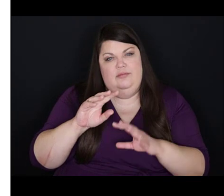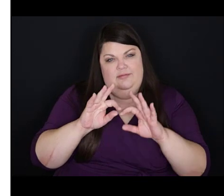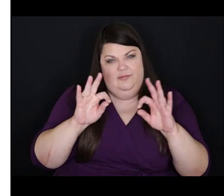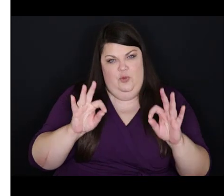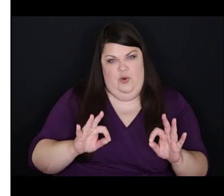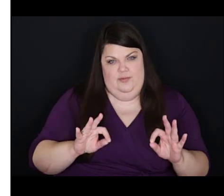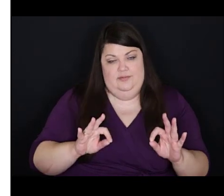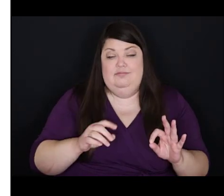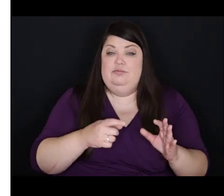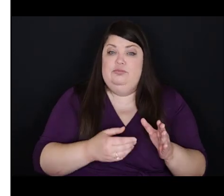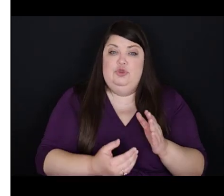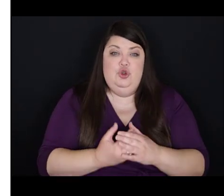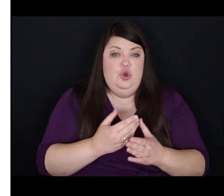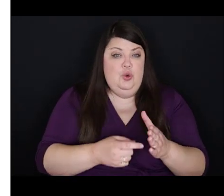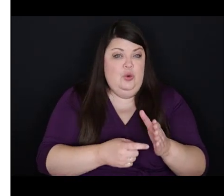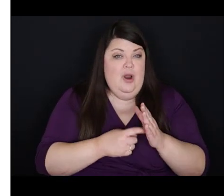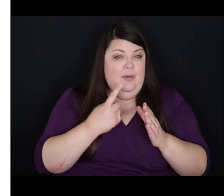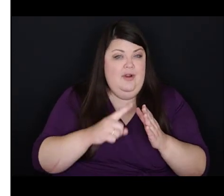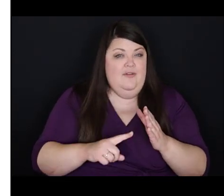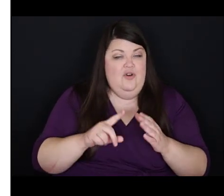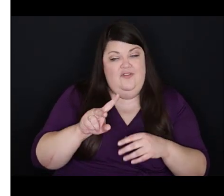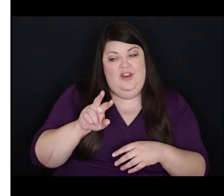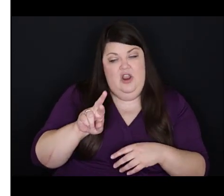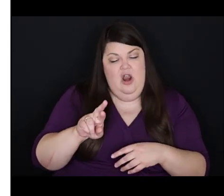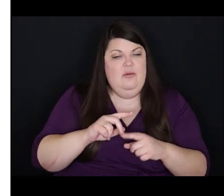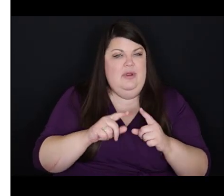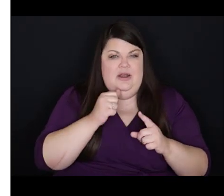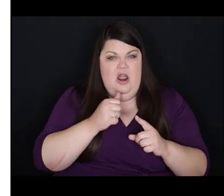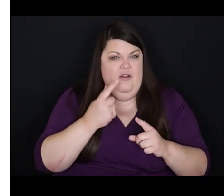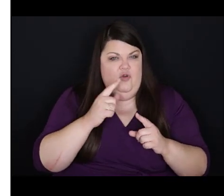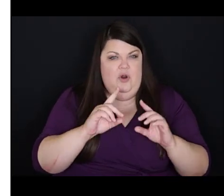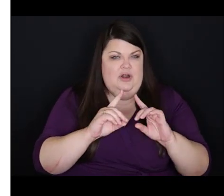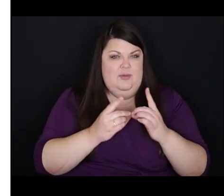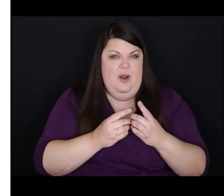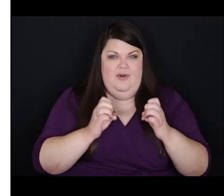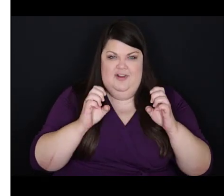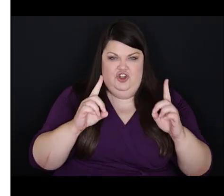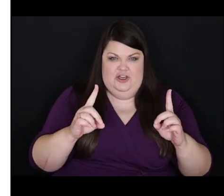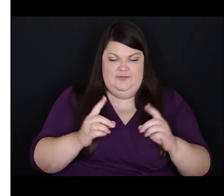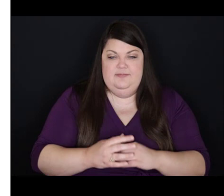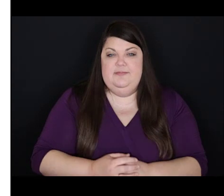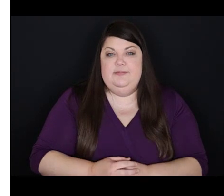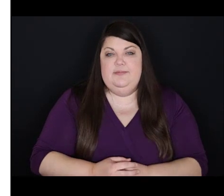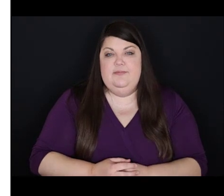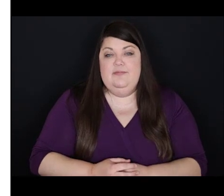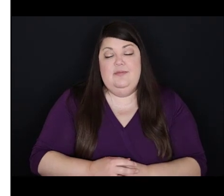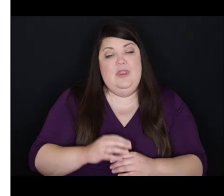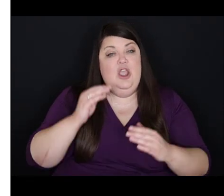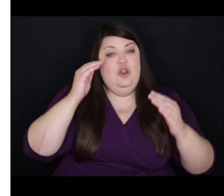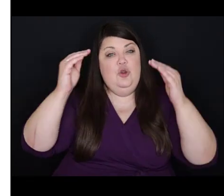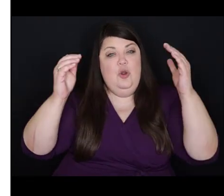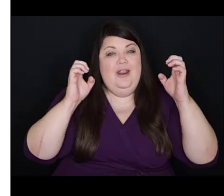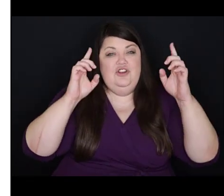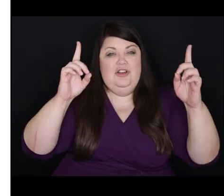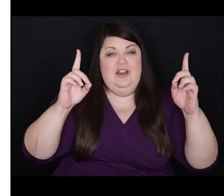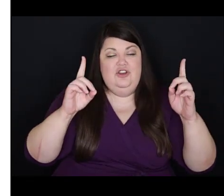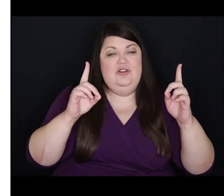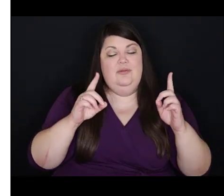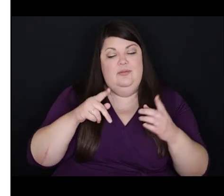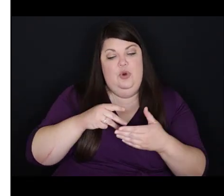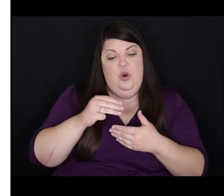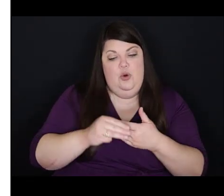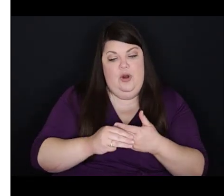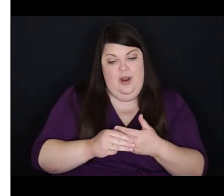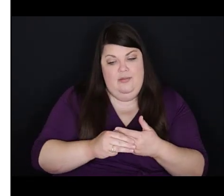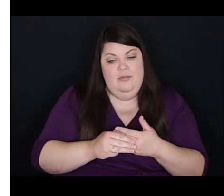but not for the Department of Education. The Adult Education program under OCTAE or Title II,